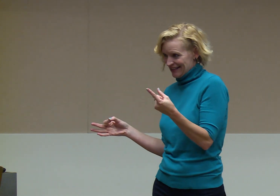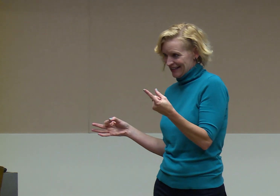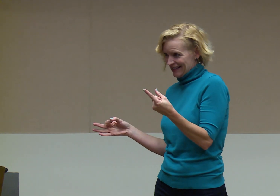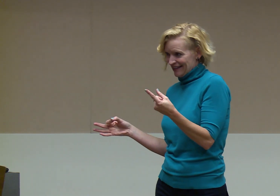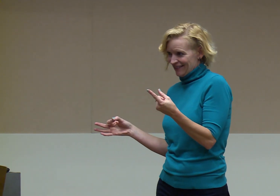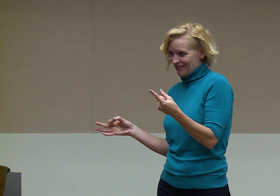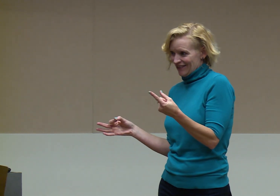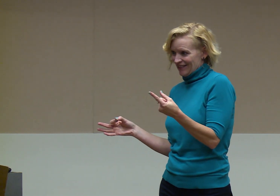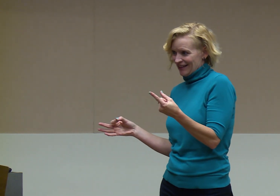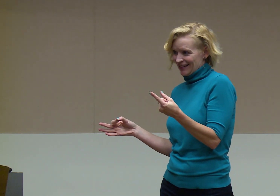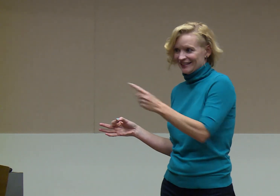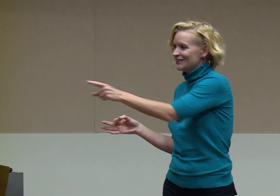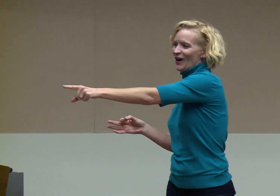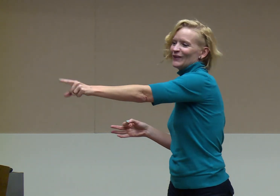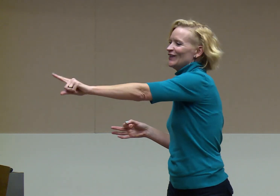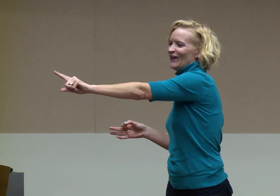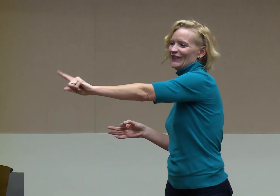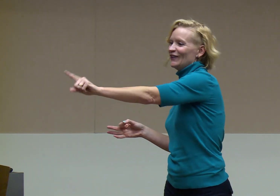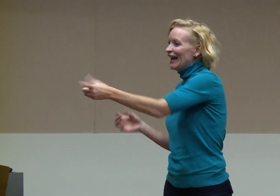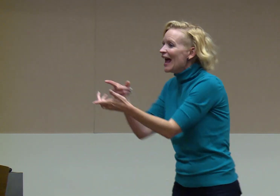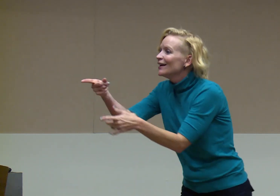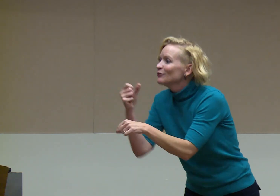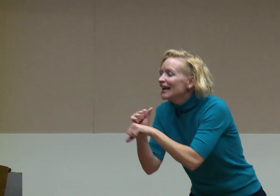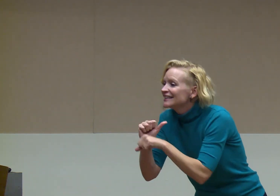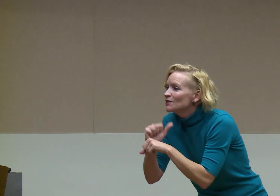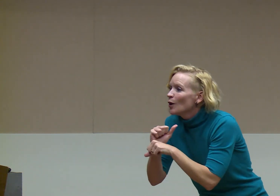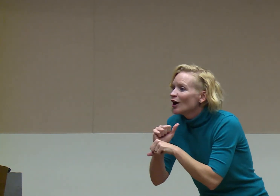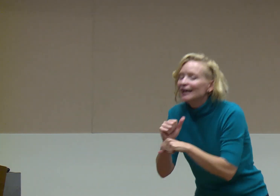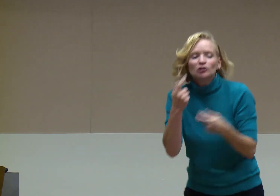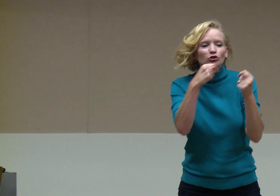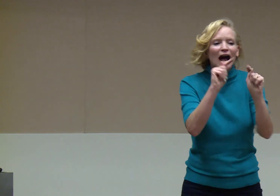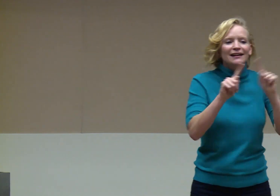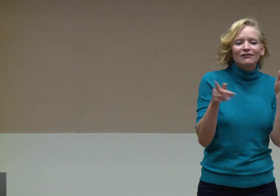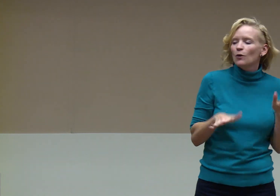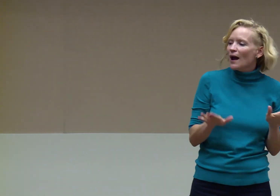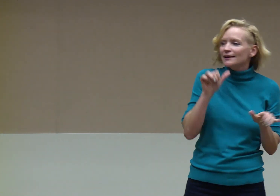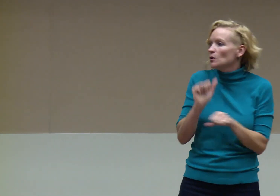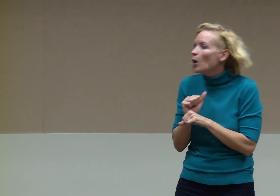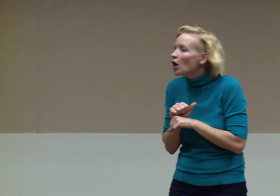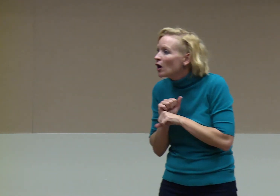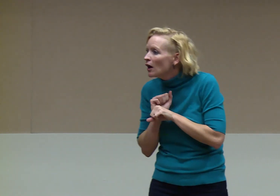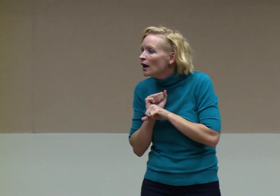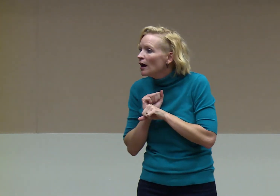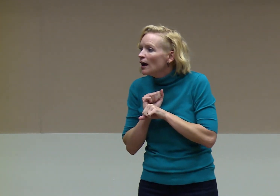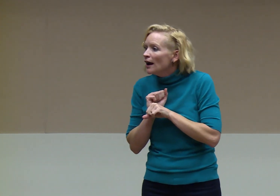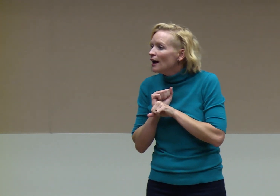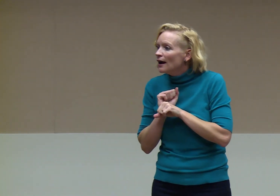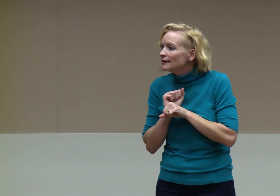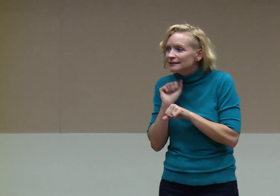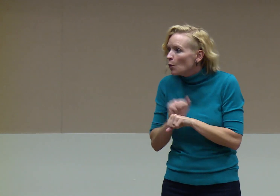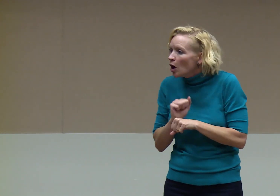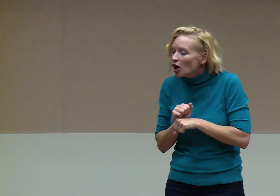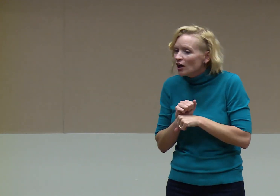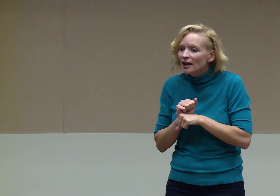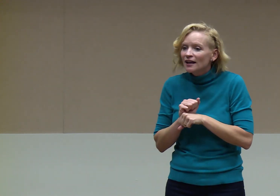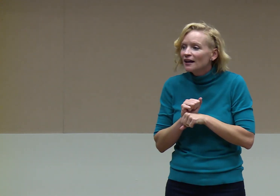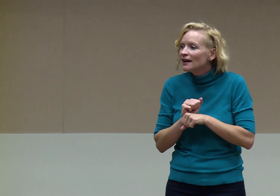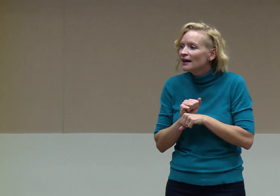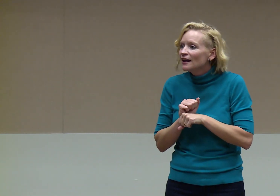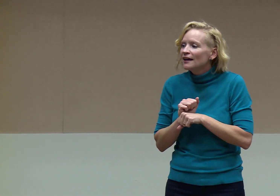Do you understand? We broke it up. So with ASL... Do it again. You're right, it doesn't work. Try it a different way, it doesn't work.